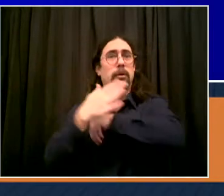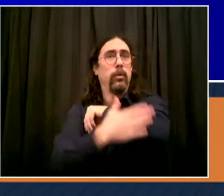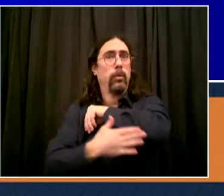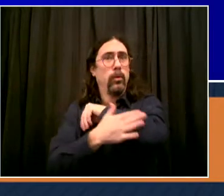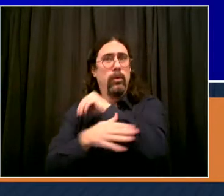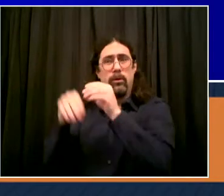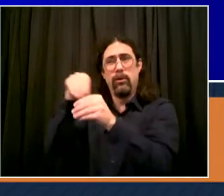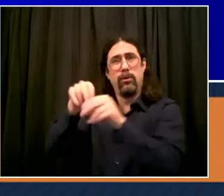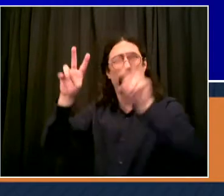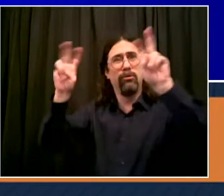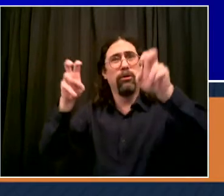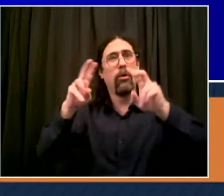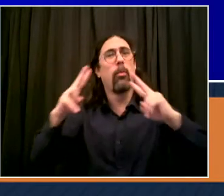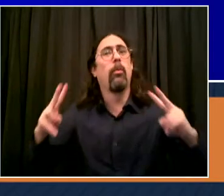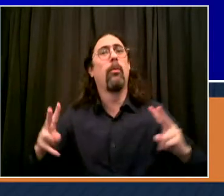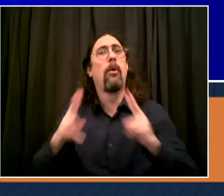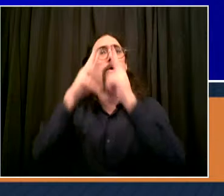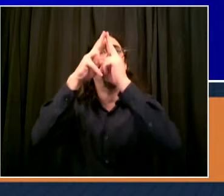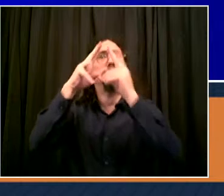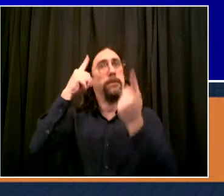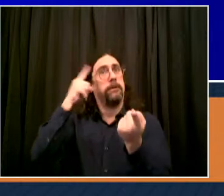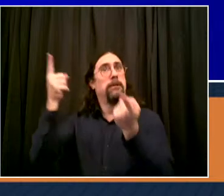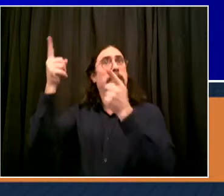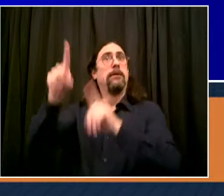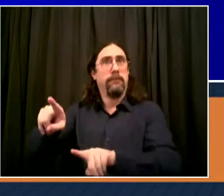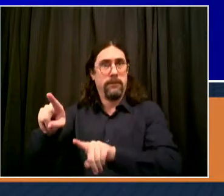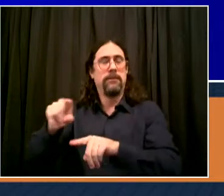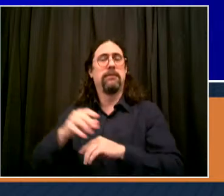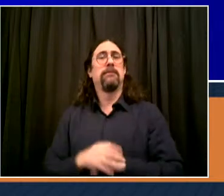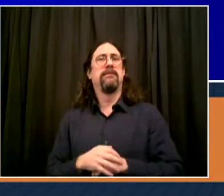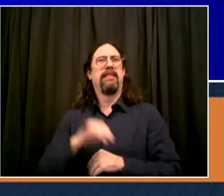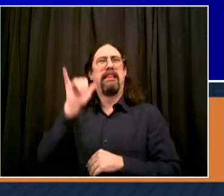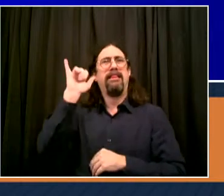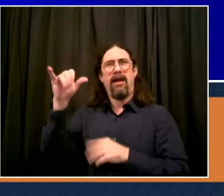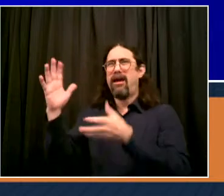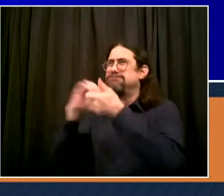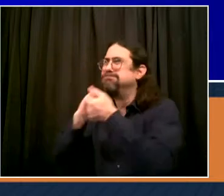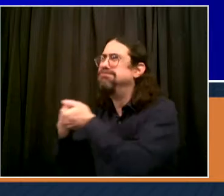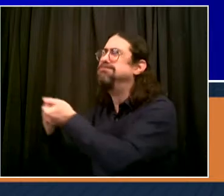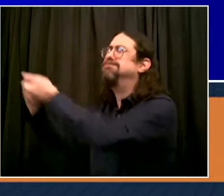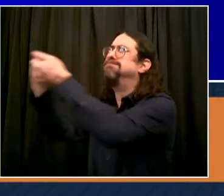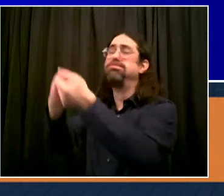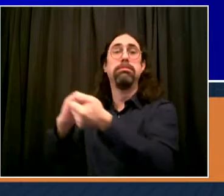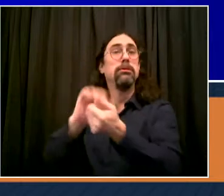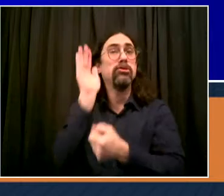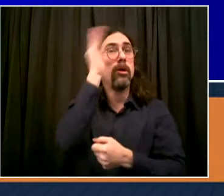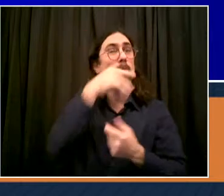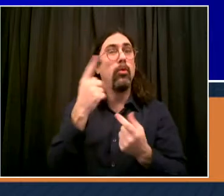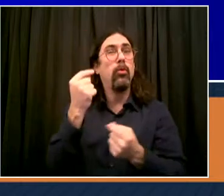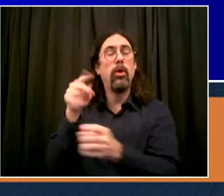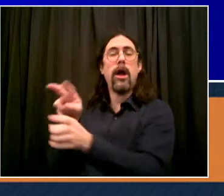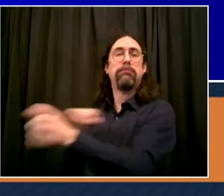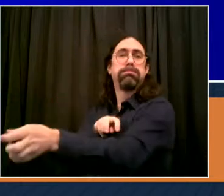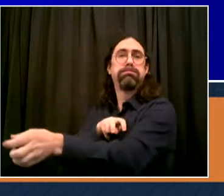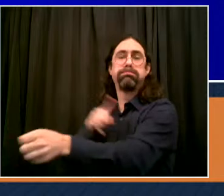OUT OF THE PARIS AGREEMENT ON CLIMATE CHARGE. THANK GOD PRESIDENT JOE BBIDEN PUT US RIGHT BACK IN.